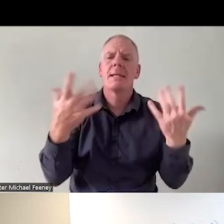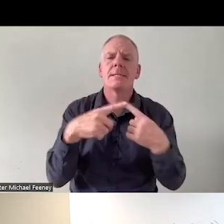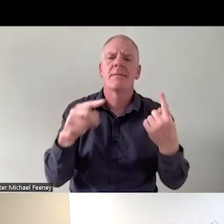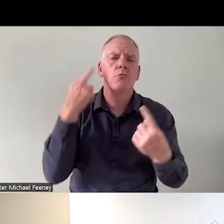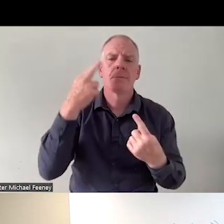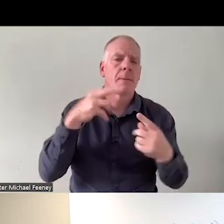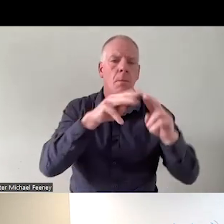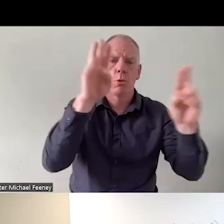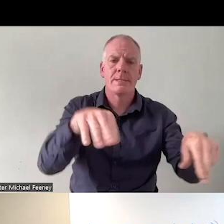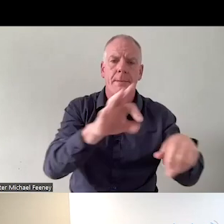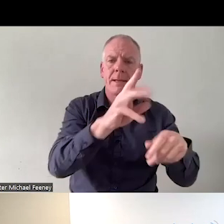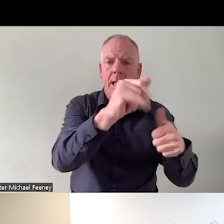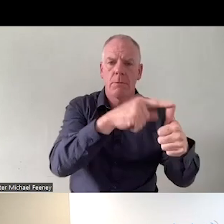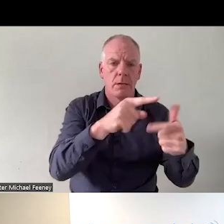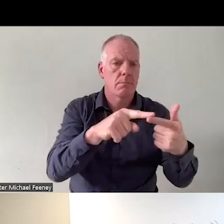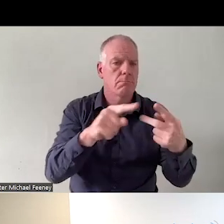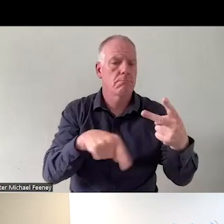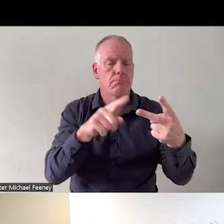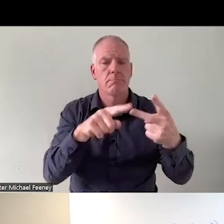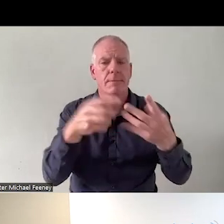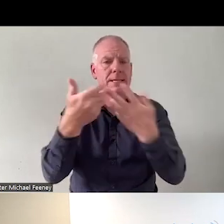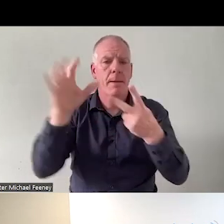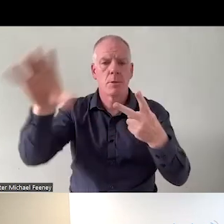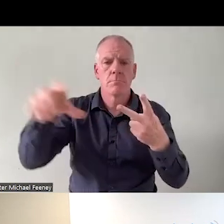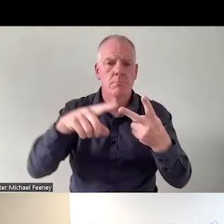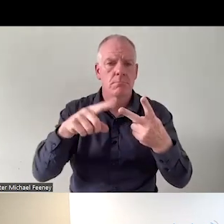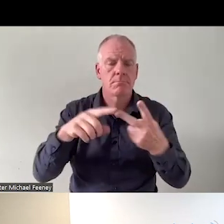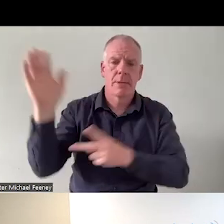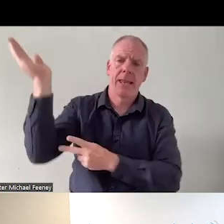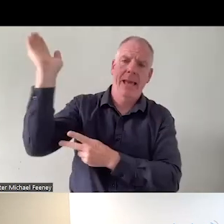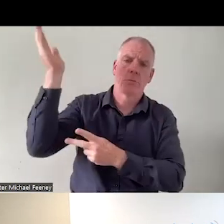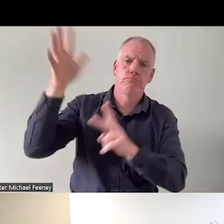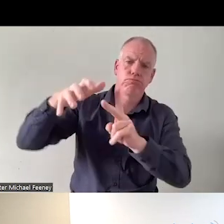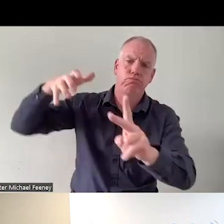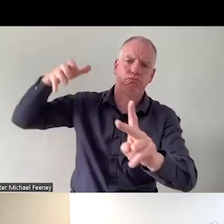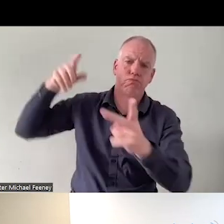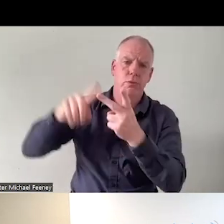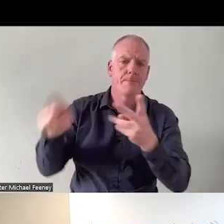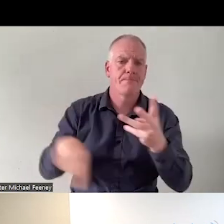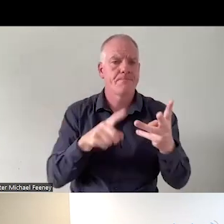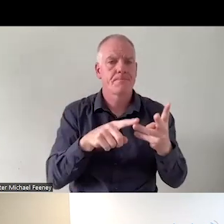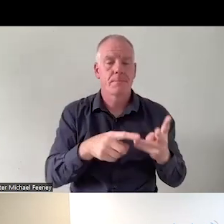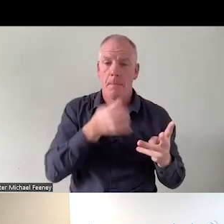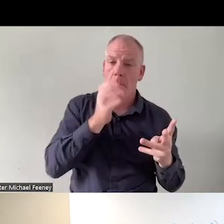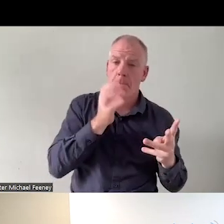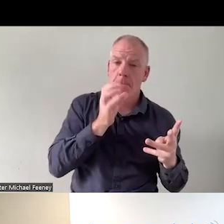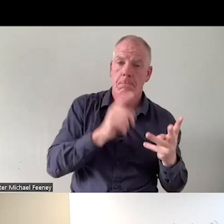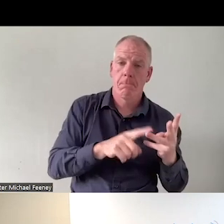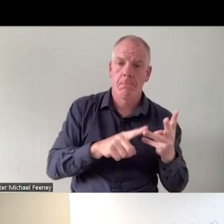You may have a separate venue where you've got a lecture going on. You might have a bar area front of house, for example,